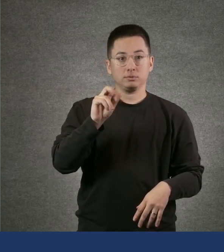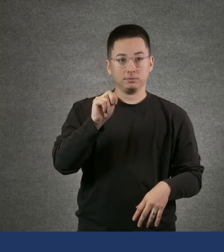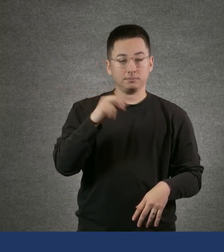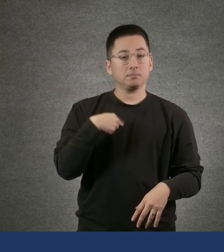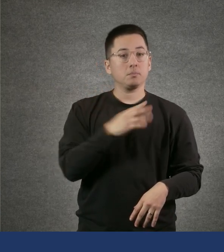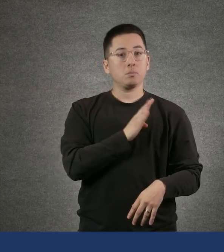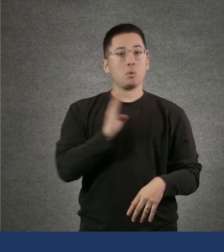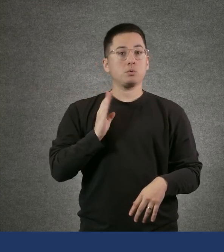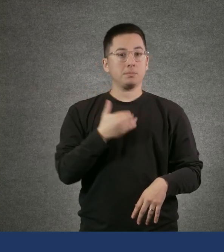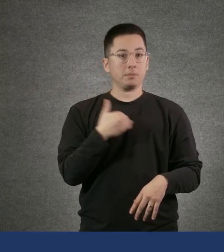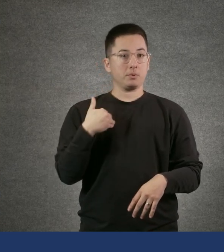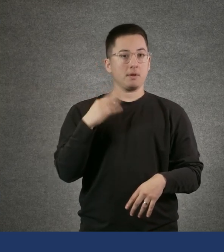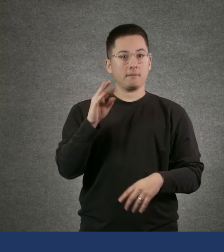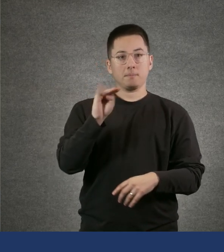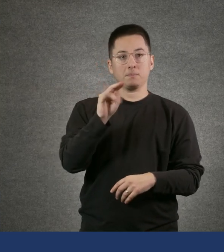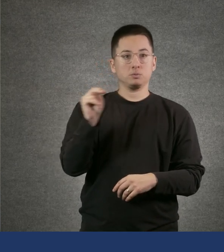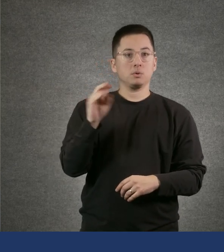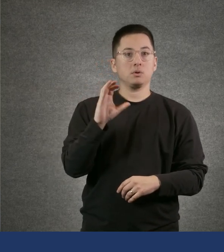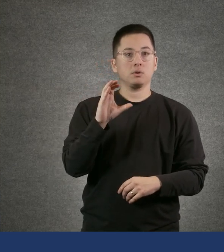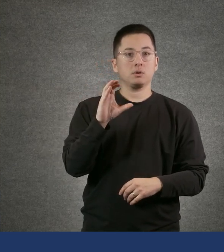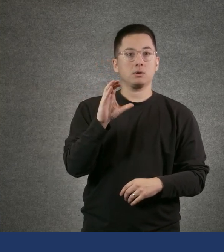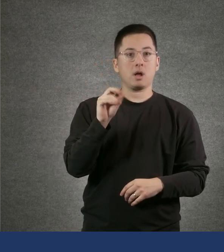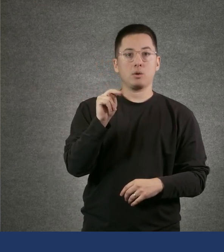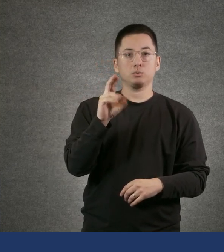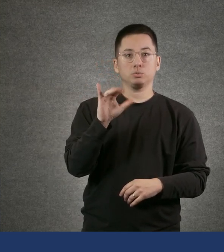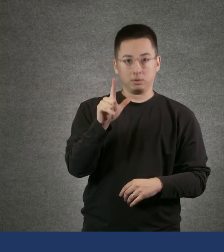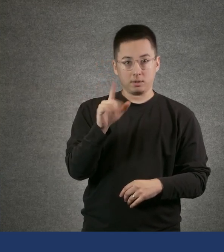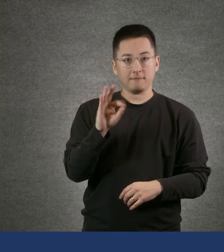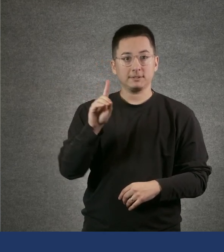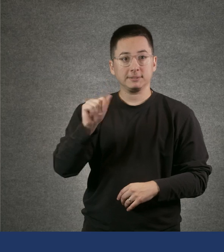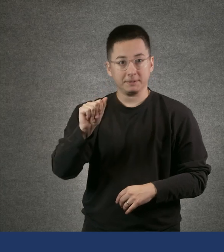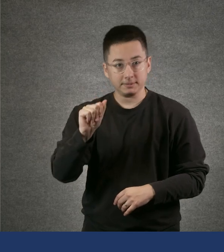for Disability, and I represent DEED's Region 3,